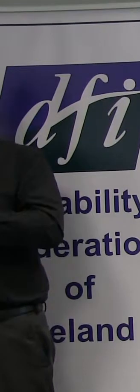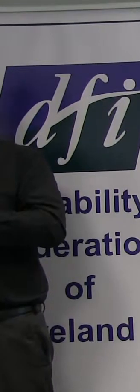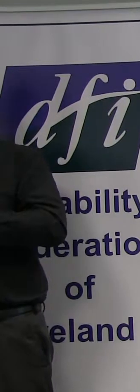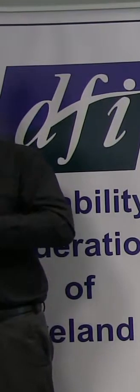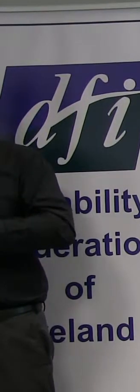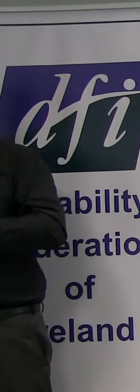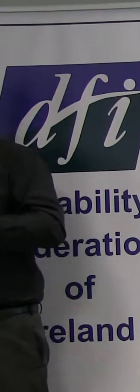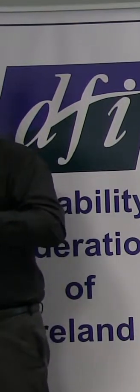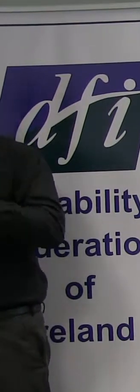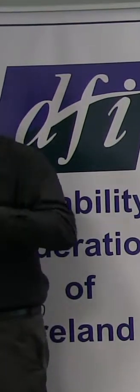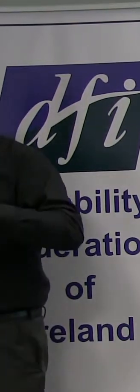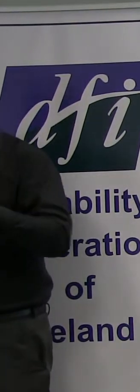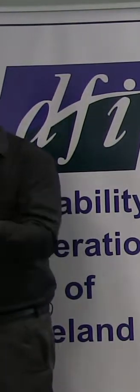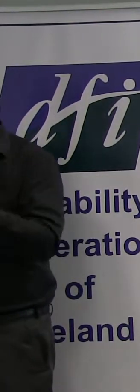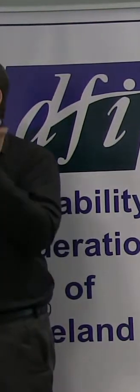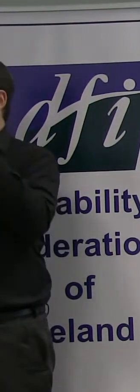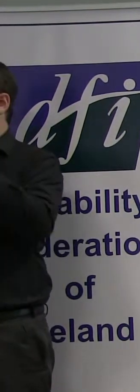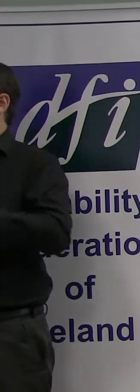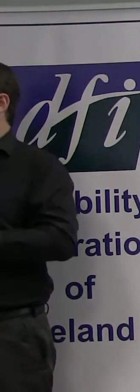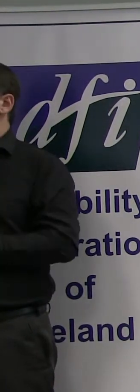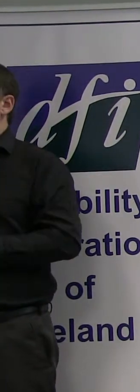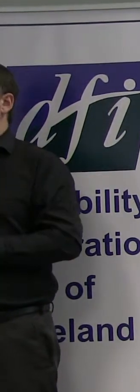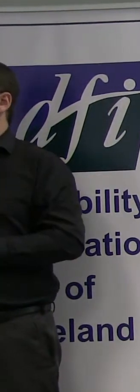more preventive kilometres and this is something that we're very careful about